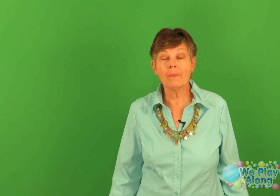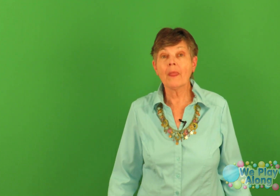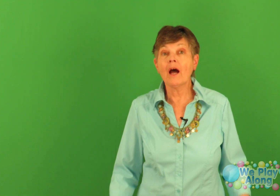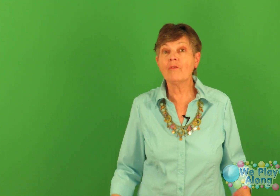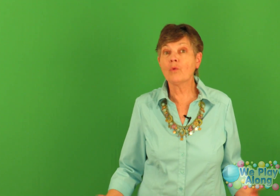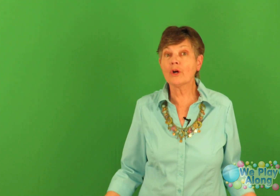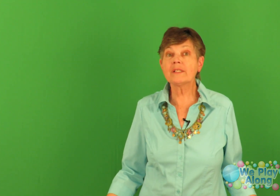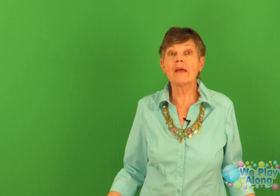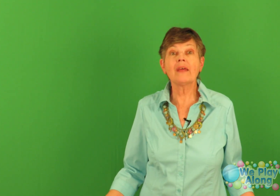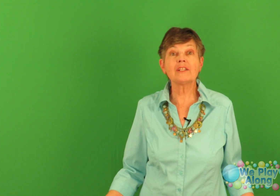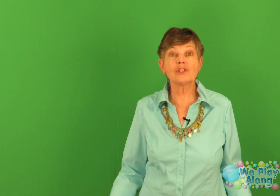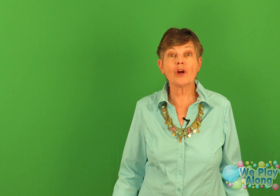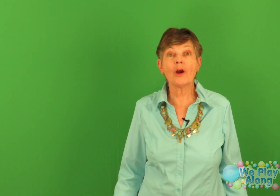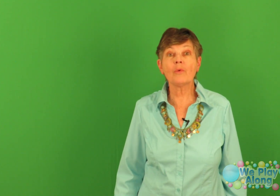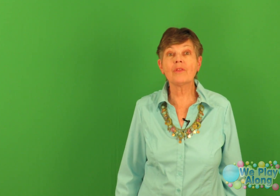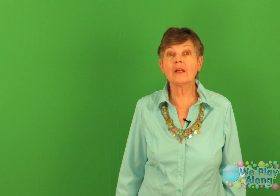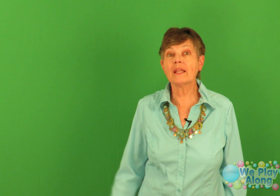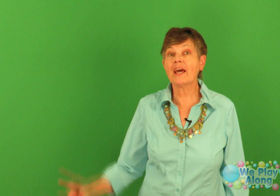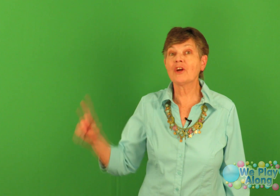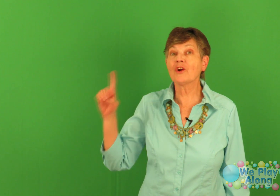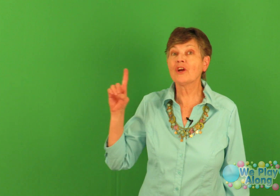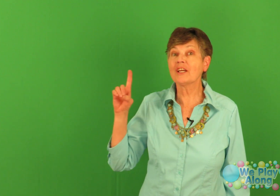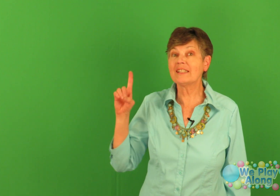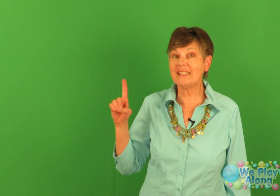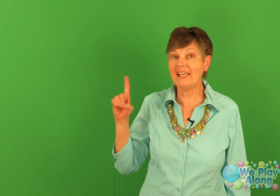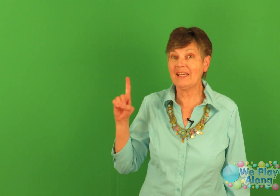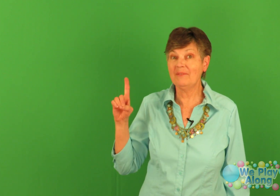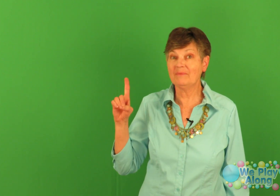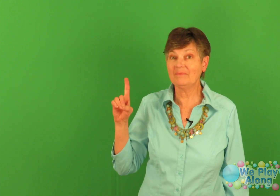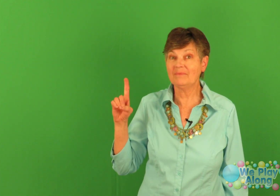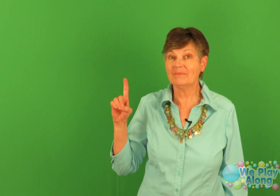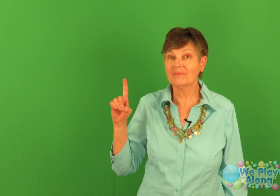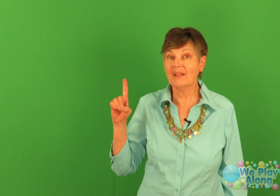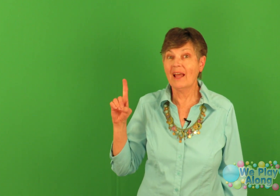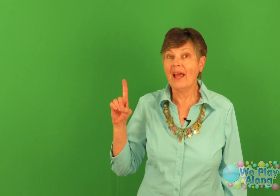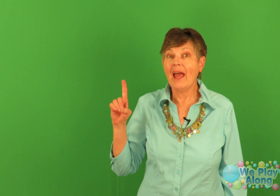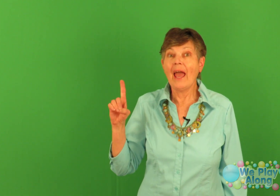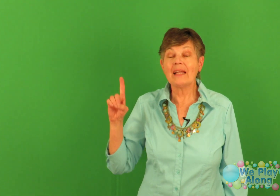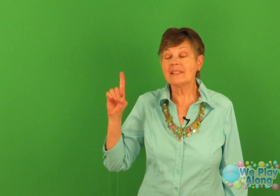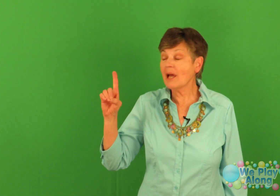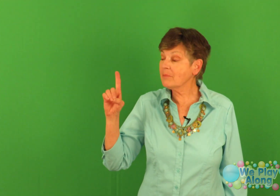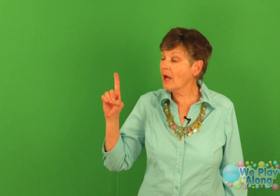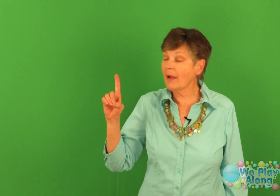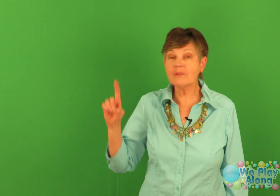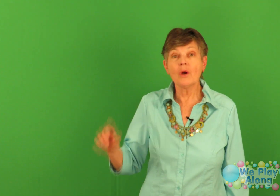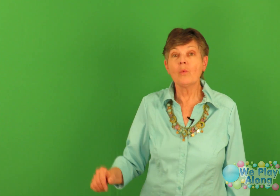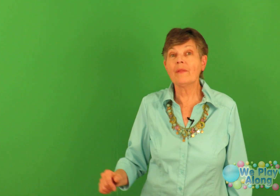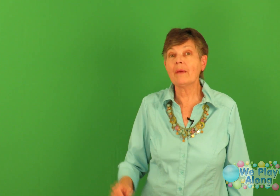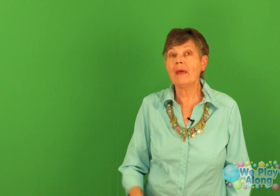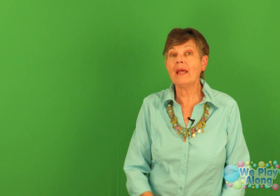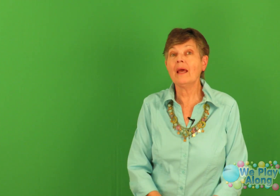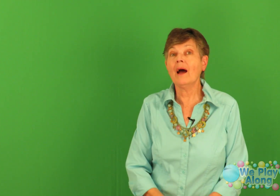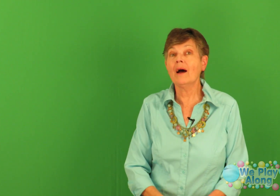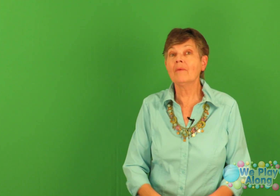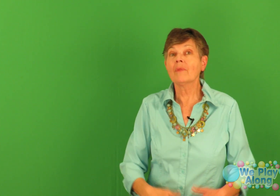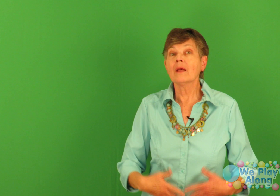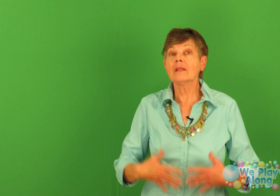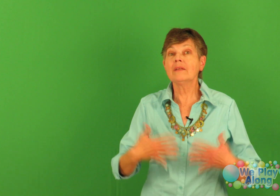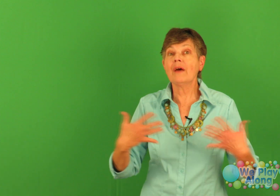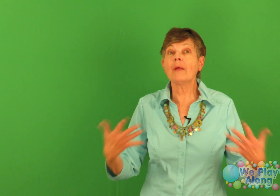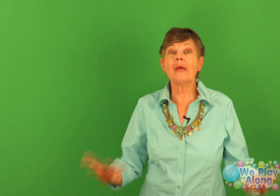of words that start with the letter D and sometimes when they made developed